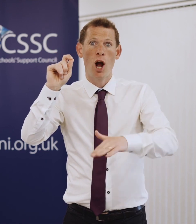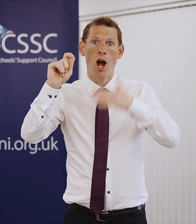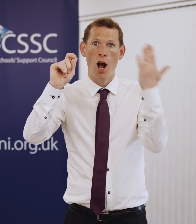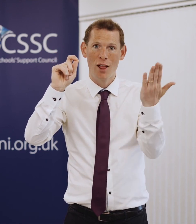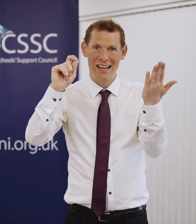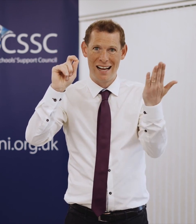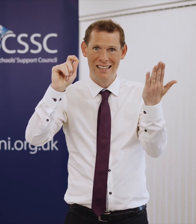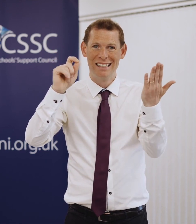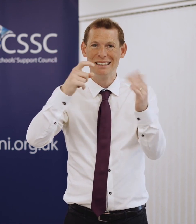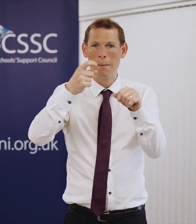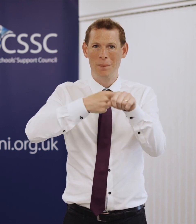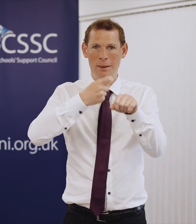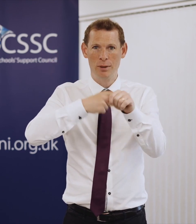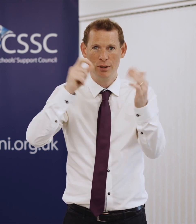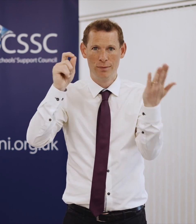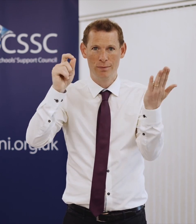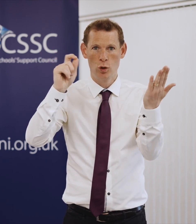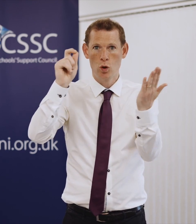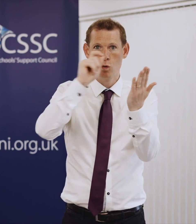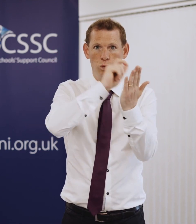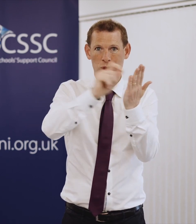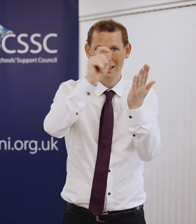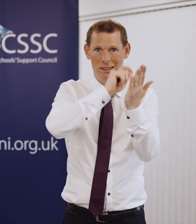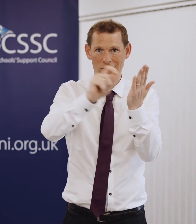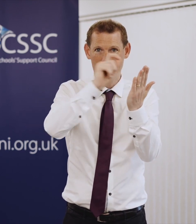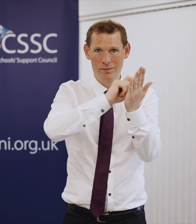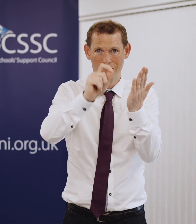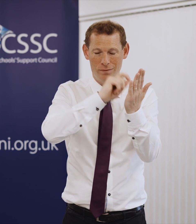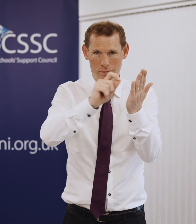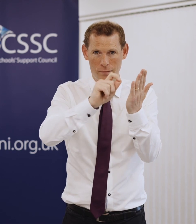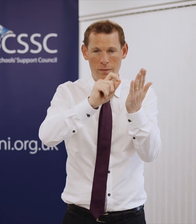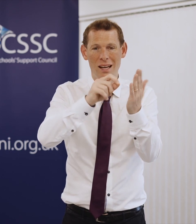So imagine, your left hand is your page and your right hand is your pen.